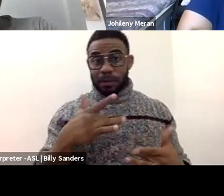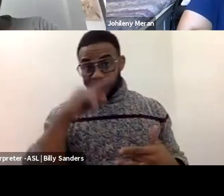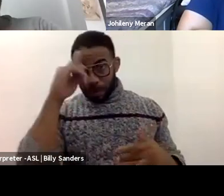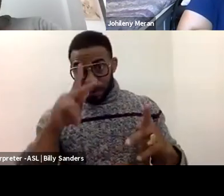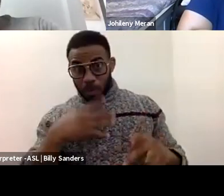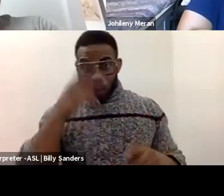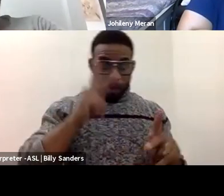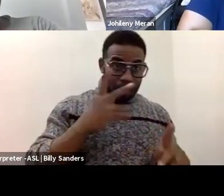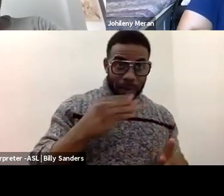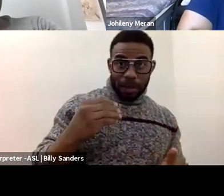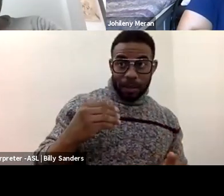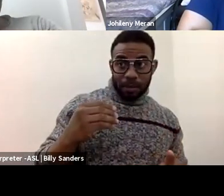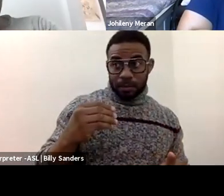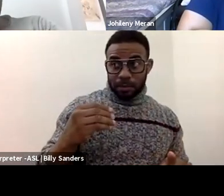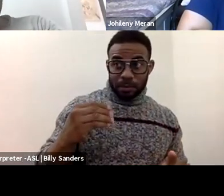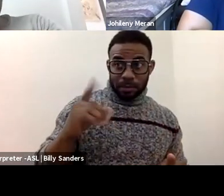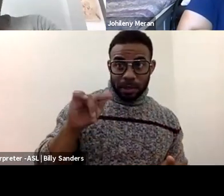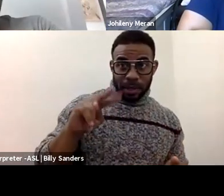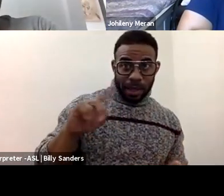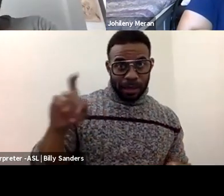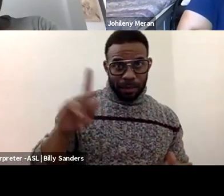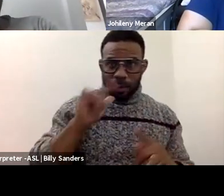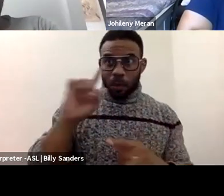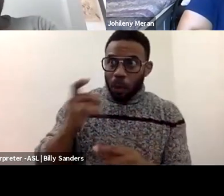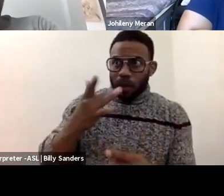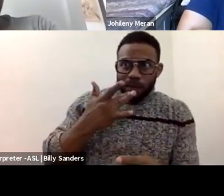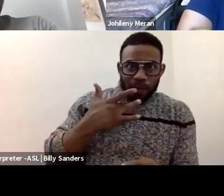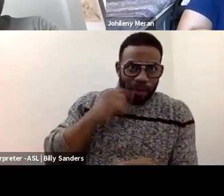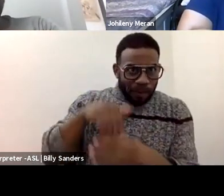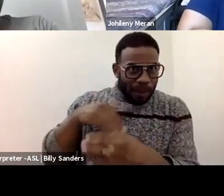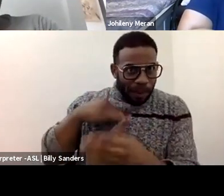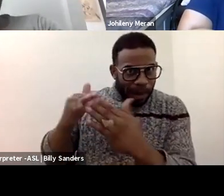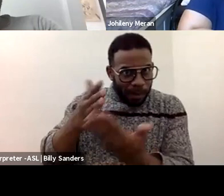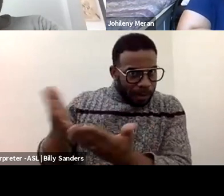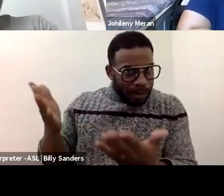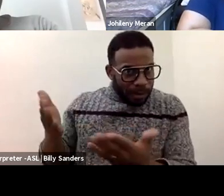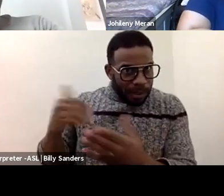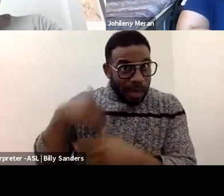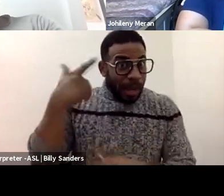people and Latinx folks because those were the only flavors in my neighborhood. In London?